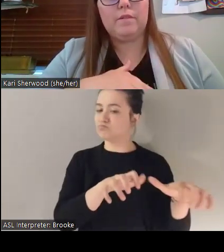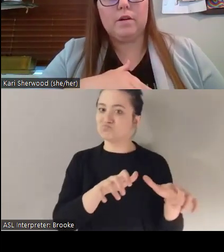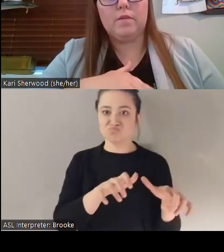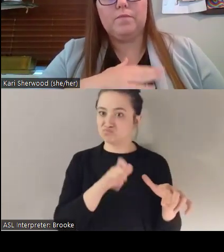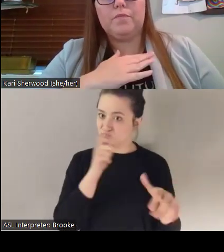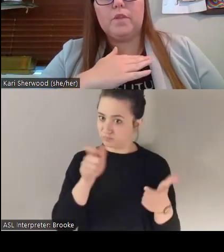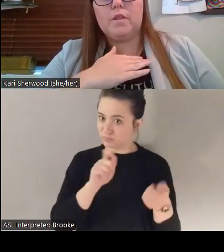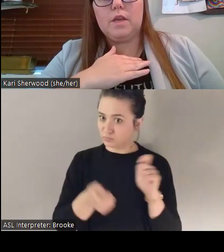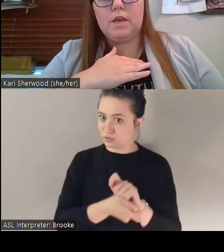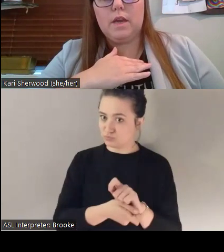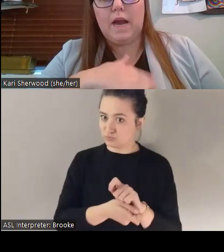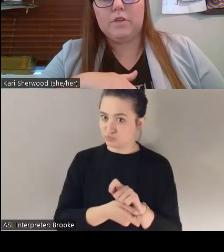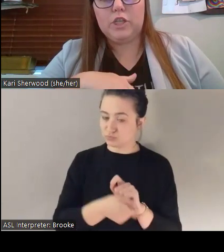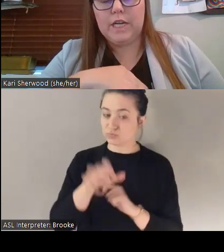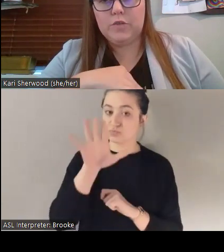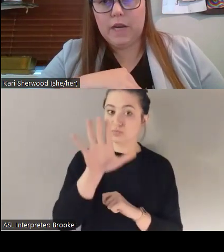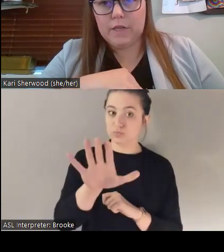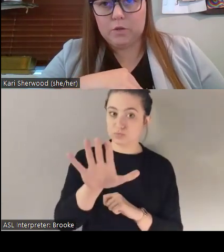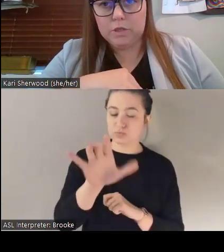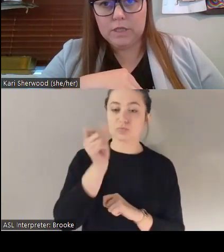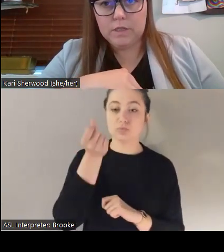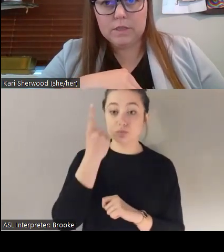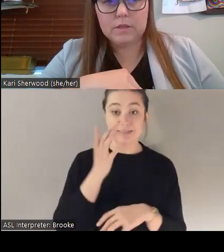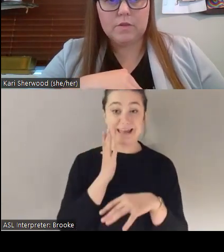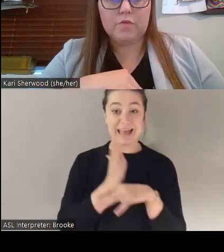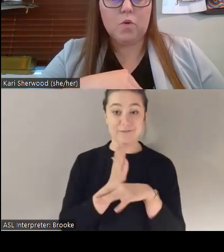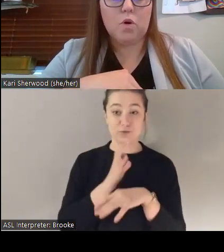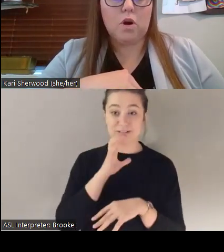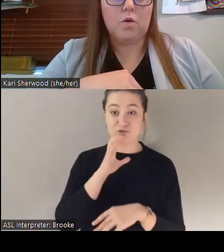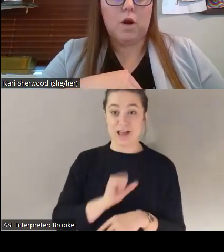However, the average age of diagnosis for White